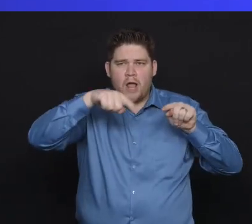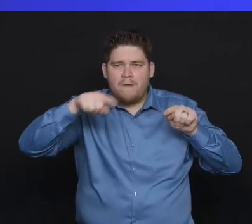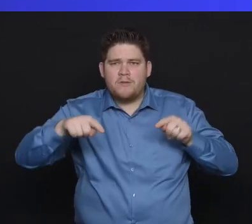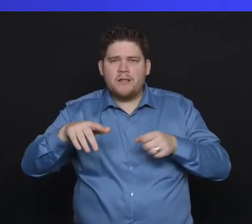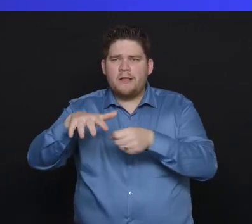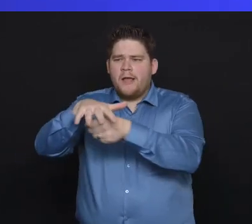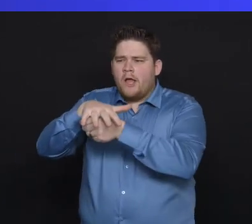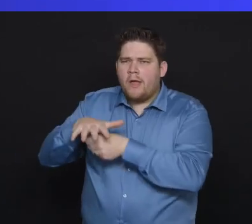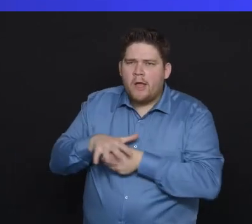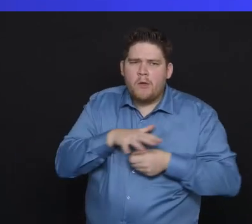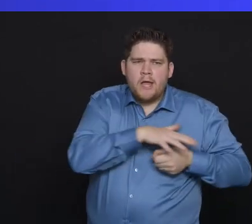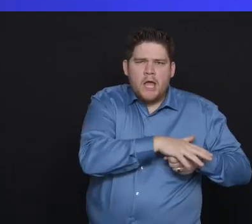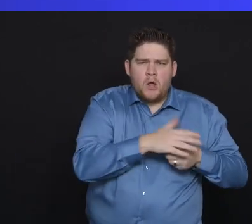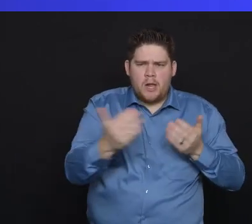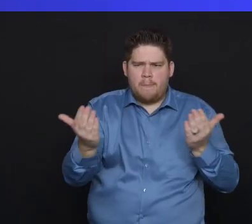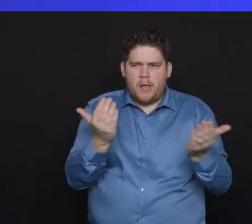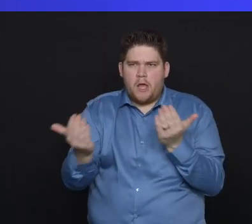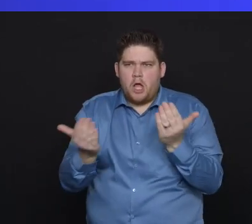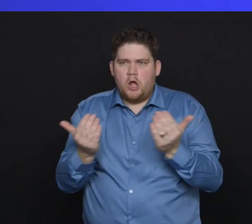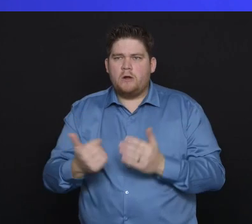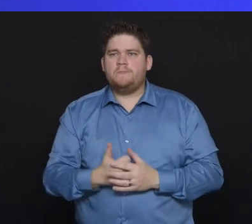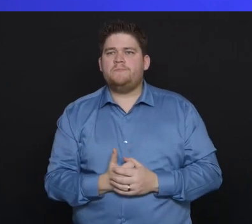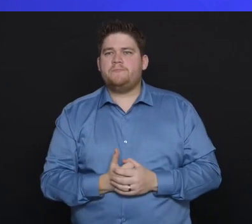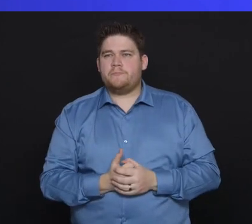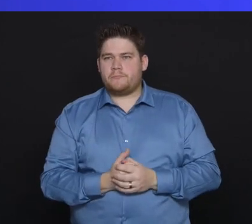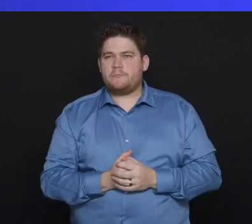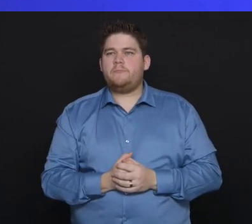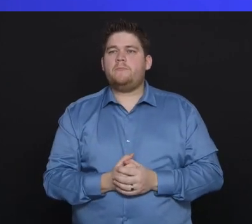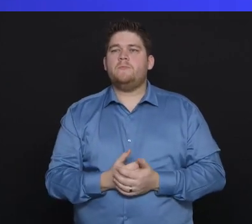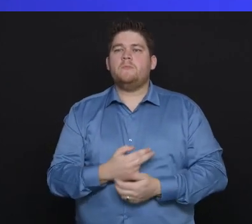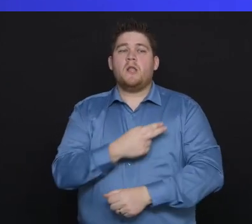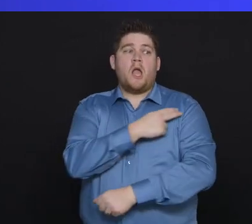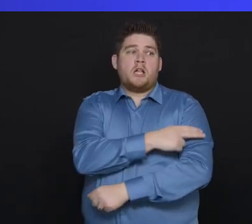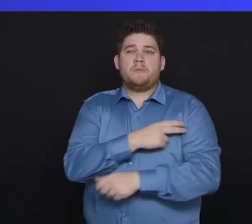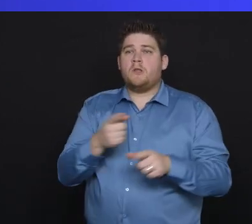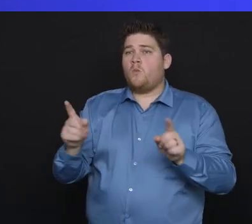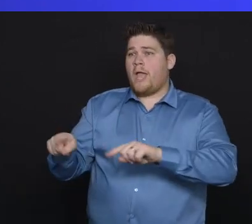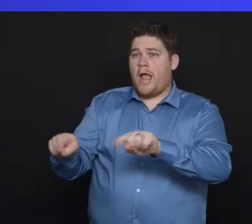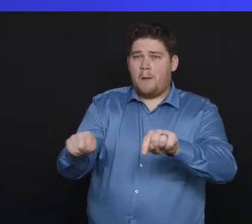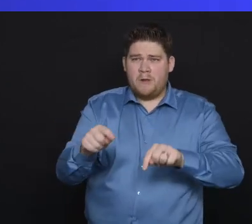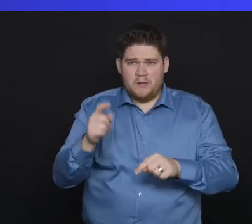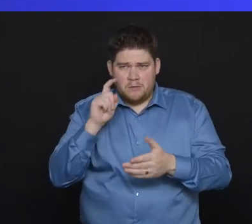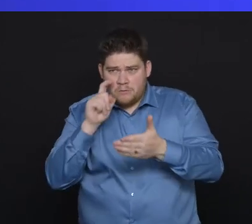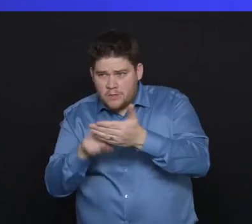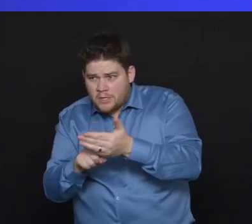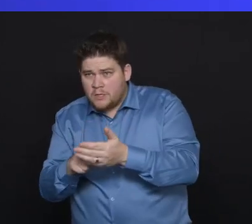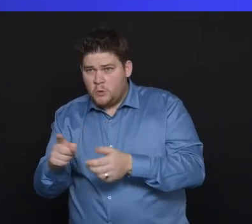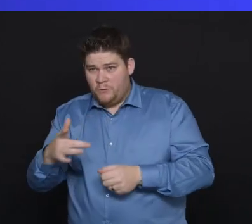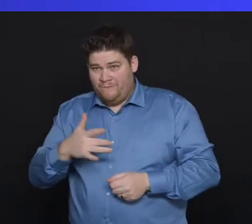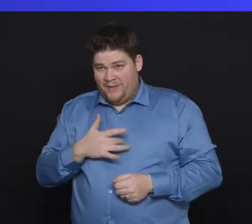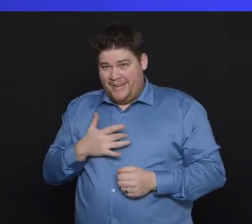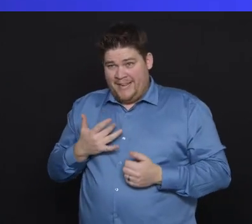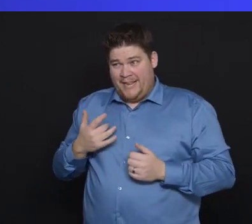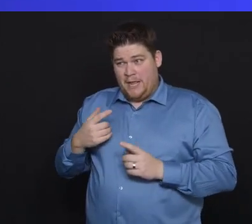behind the scenes in hospitals in terms of planning, are you feeling more encouraged today than you were, say, this time last week that we're